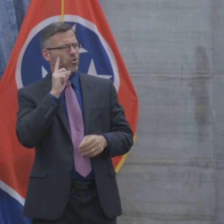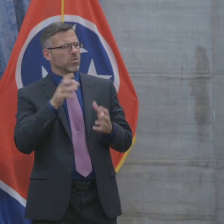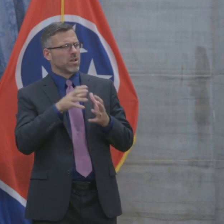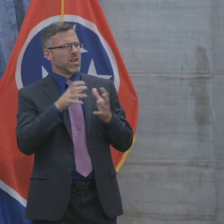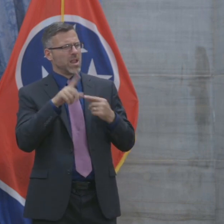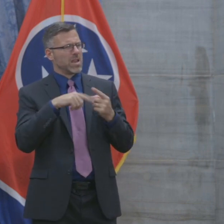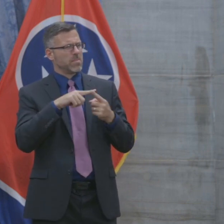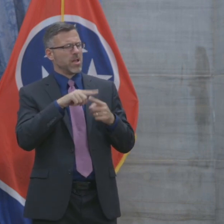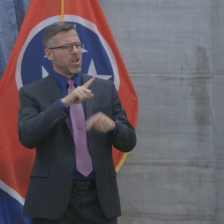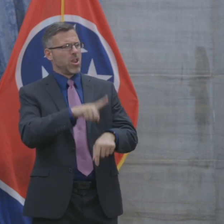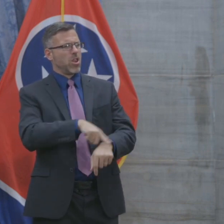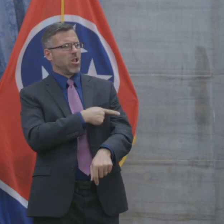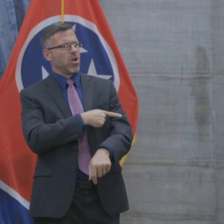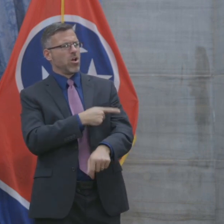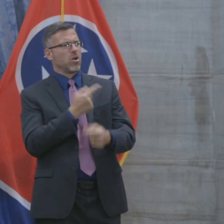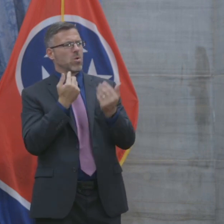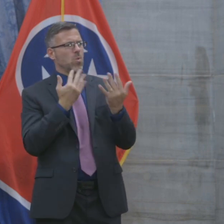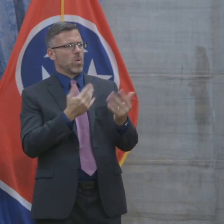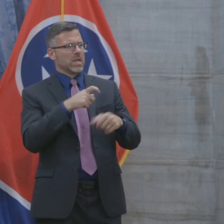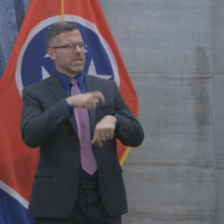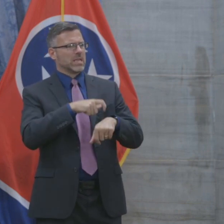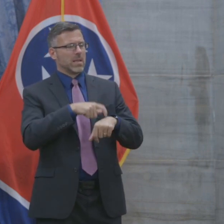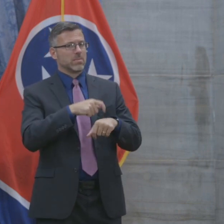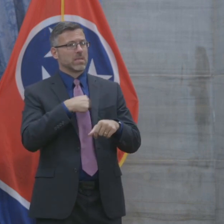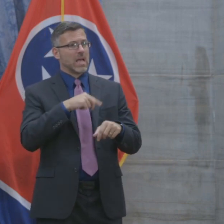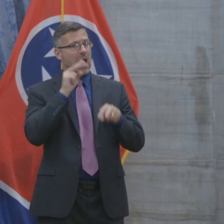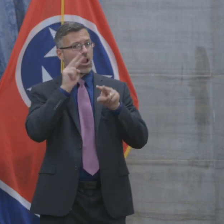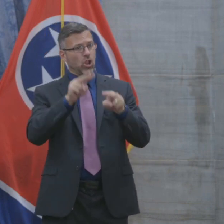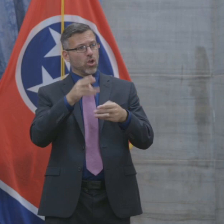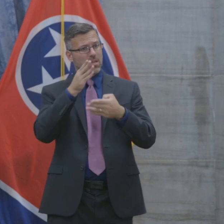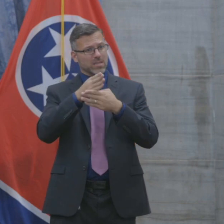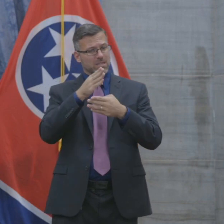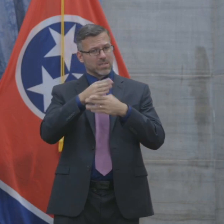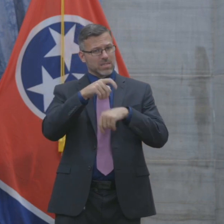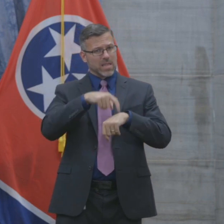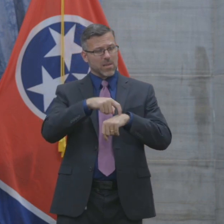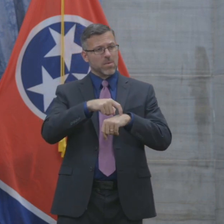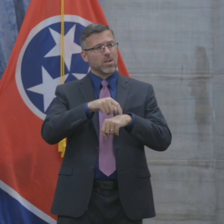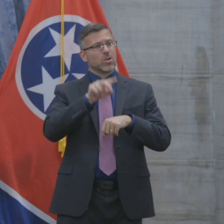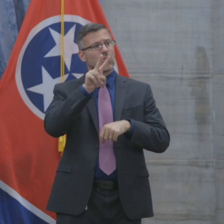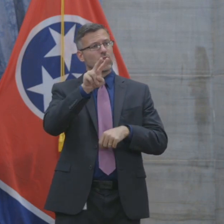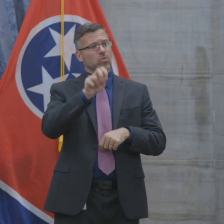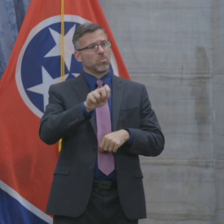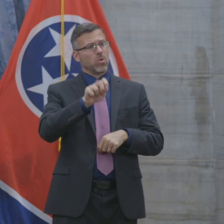take a little bit longer to play out. And a question about testing. On July 28 I went to a